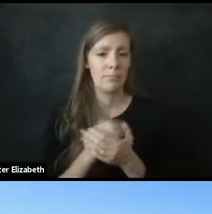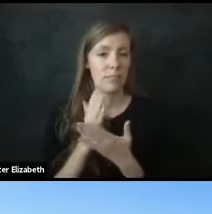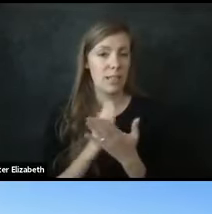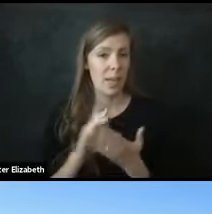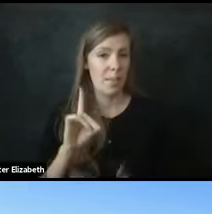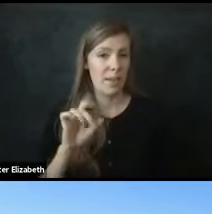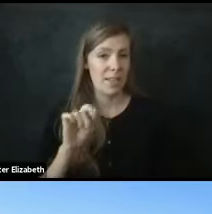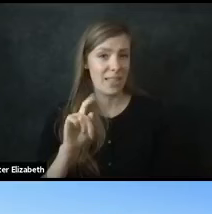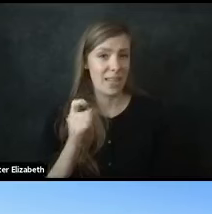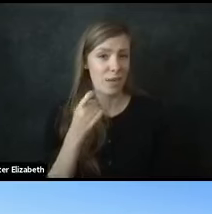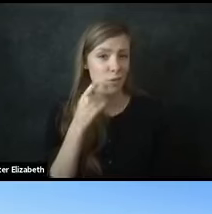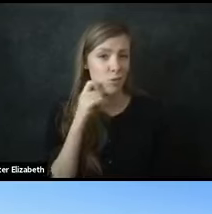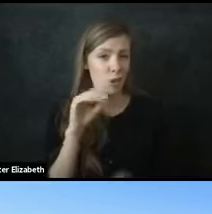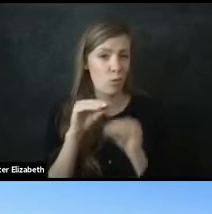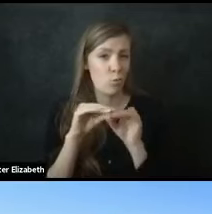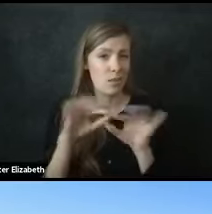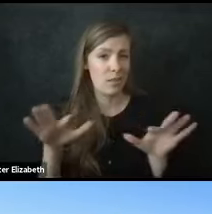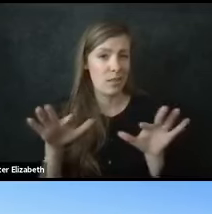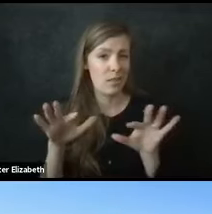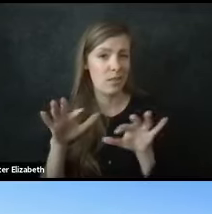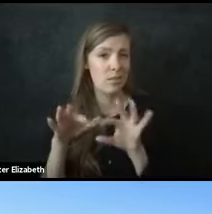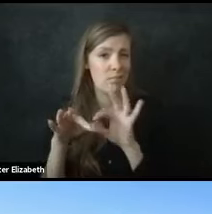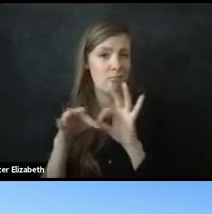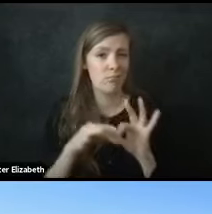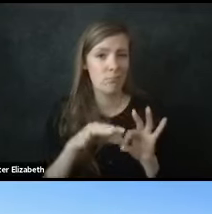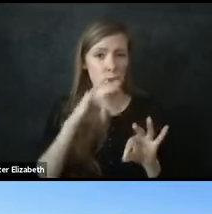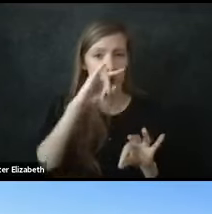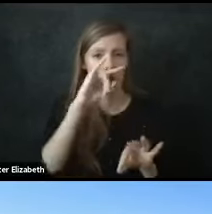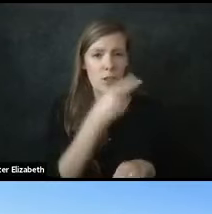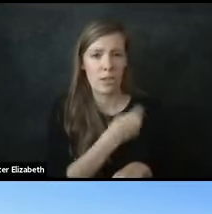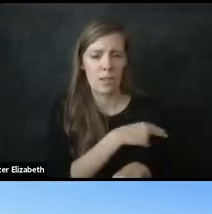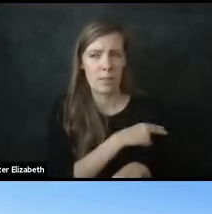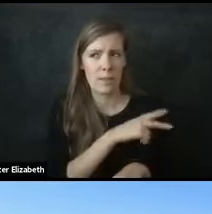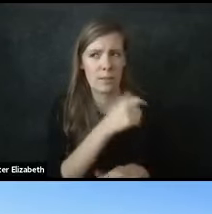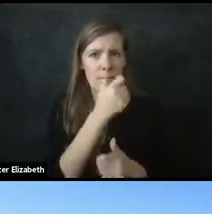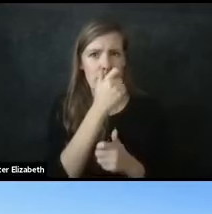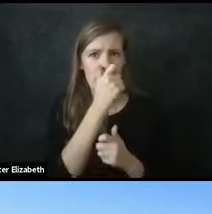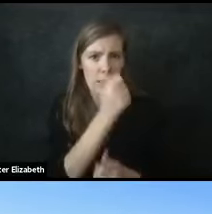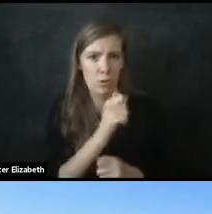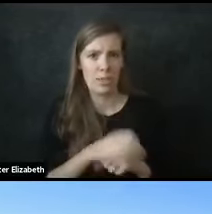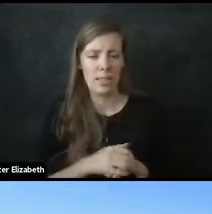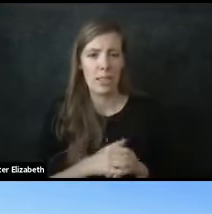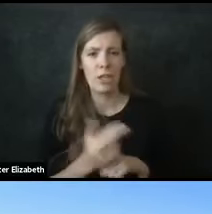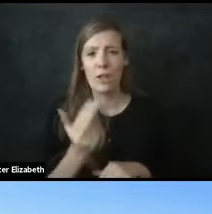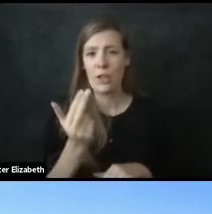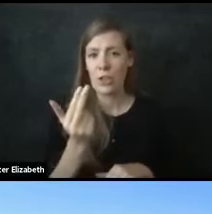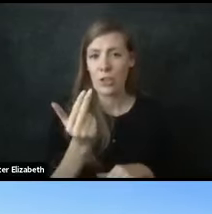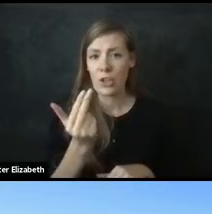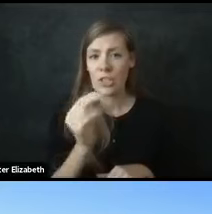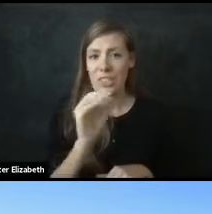released on Pediatric hospitalizations is interesting. 13 children from zero to 17